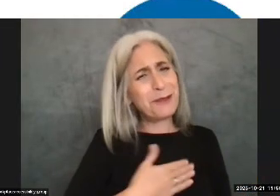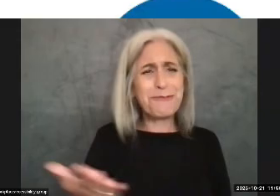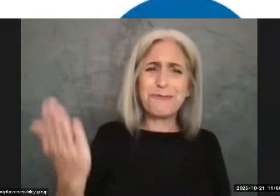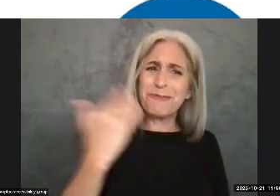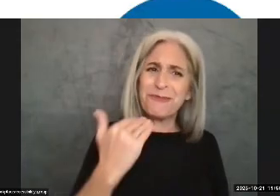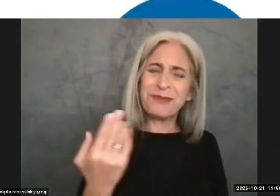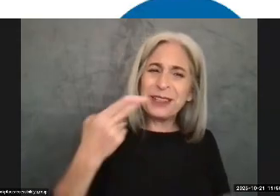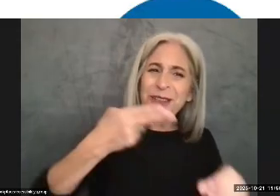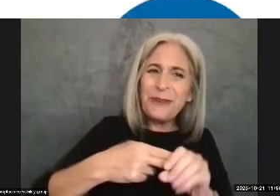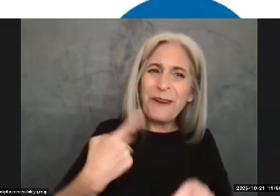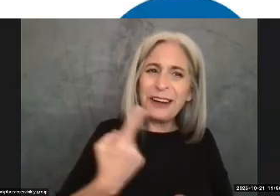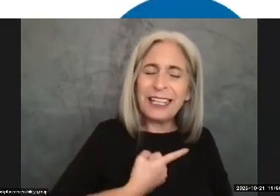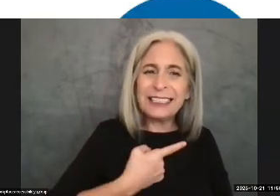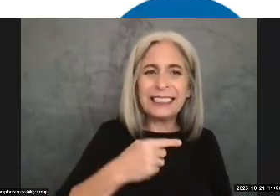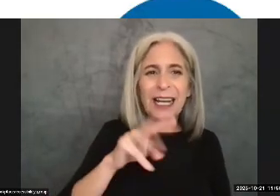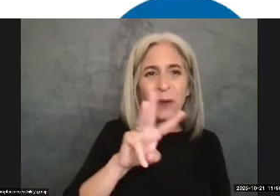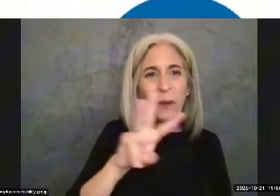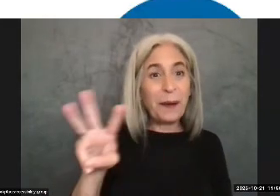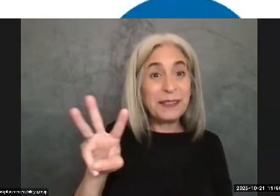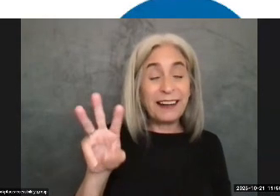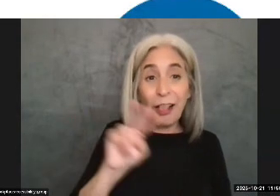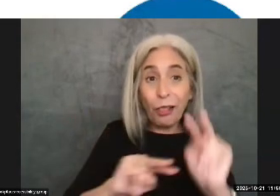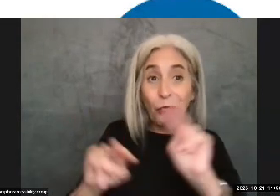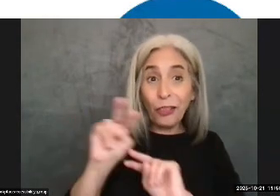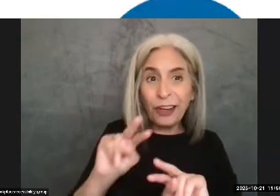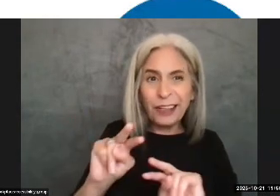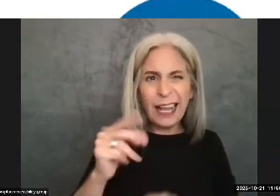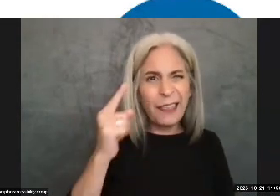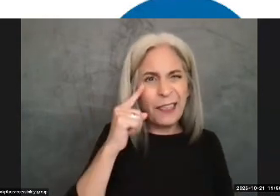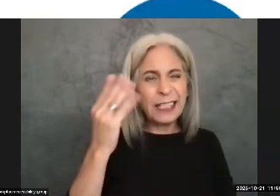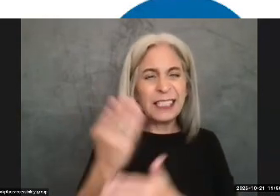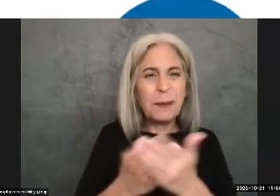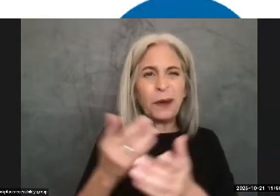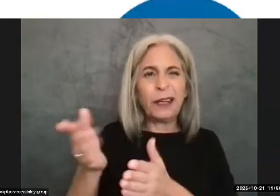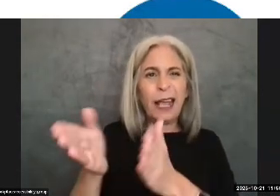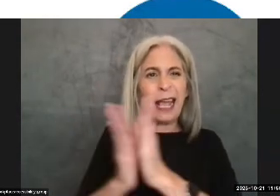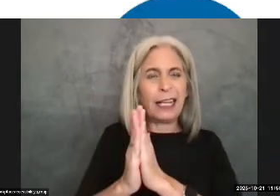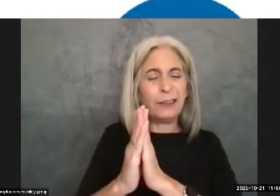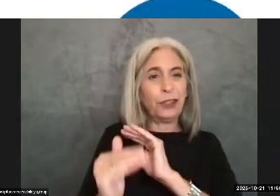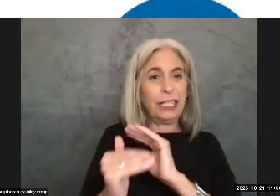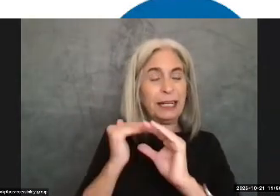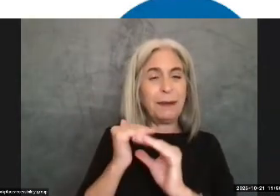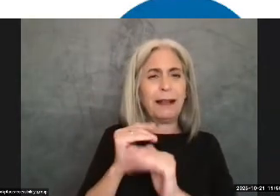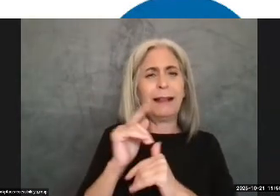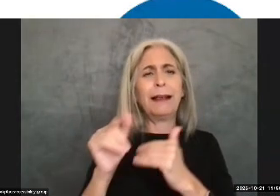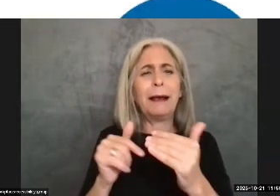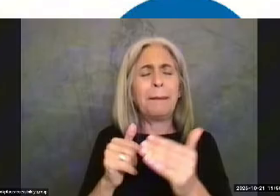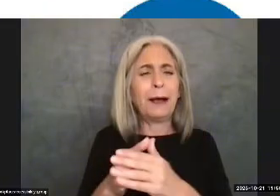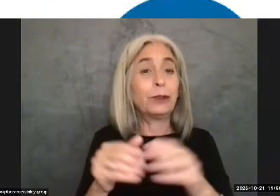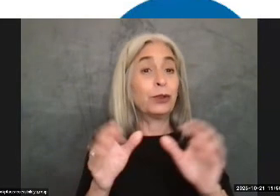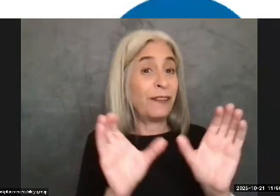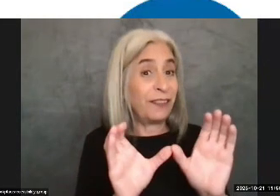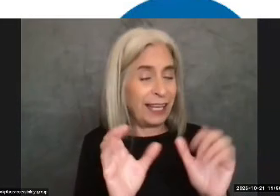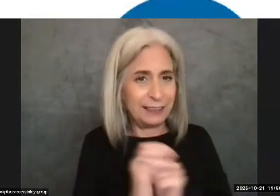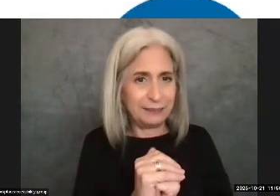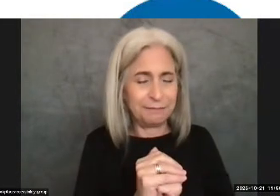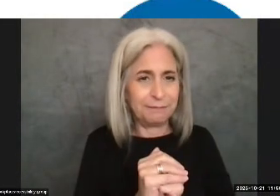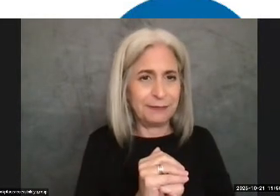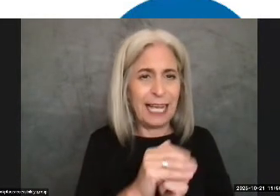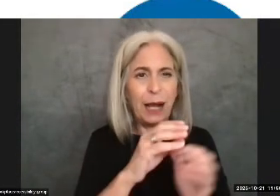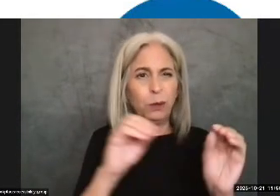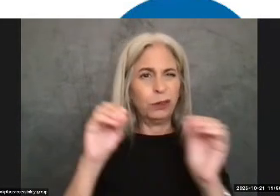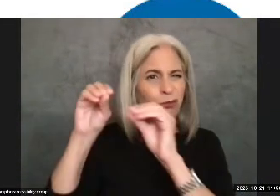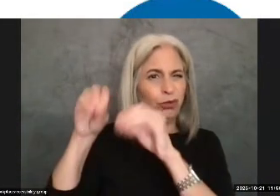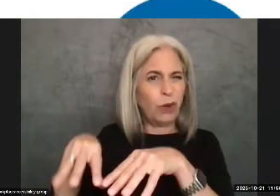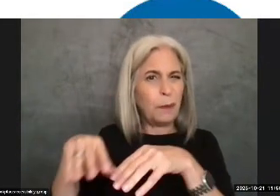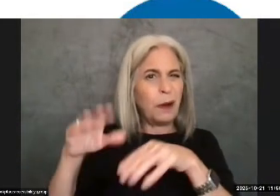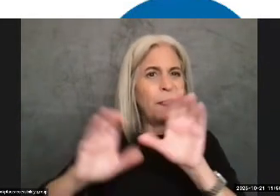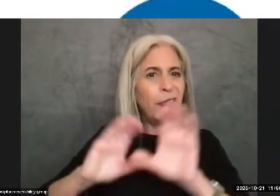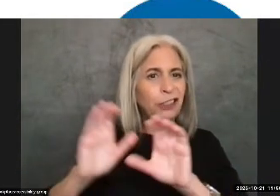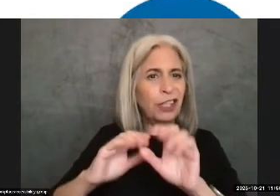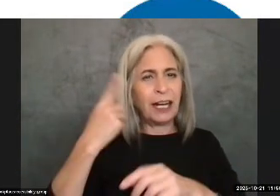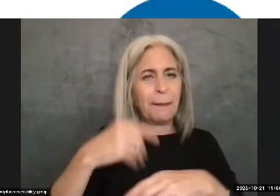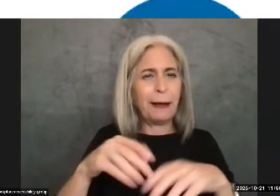Rachel Paul, IAAP: please, you know, check us out on the website. And I know, I think somebody asked for an email address before. Oh, about the certificate, so I'm just going to drop that in.